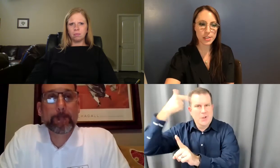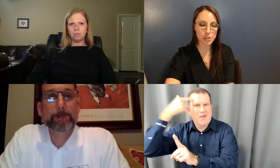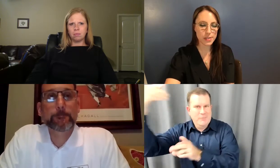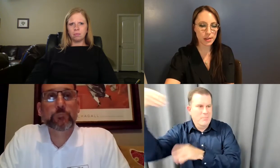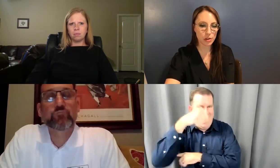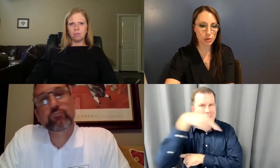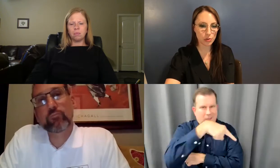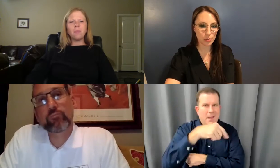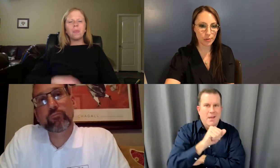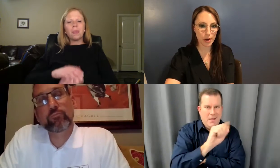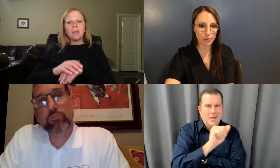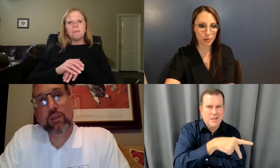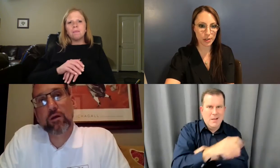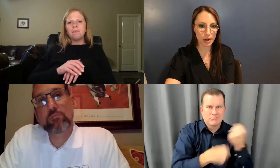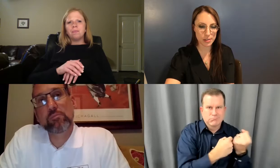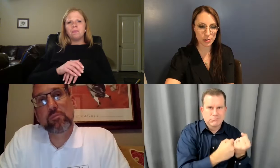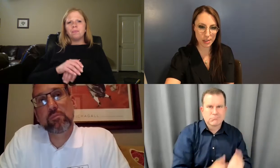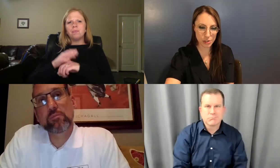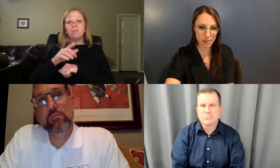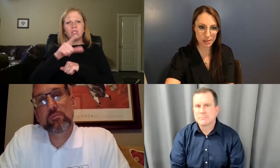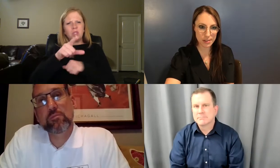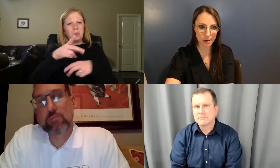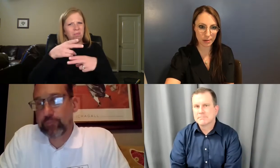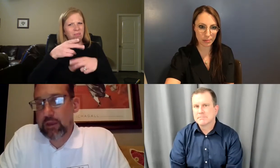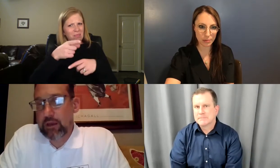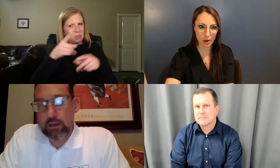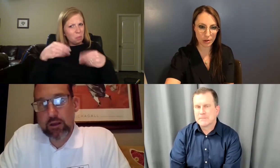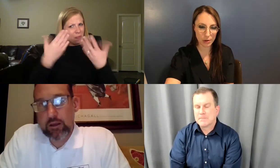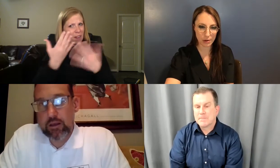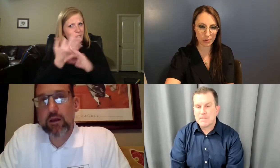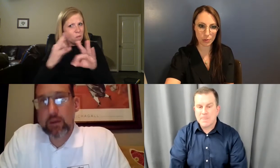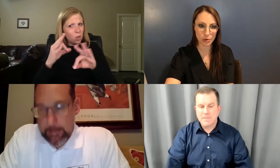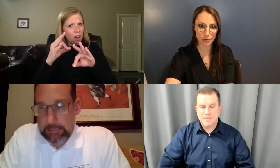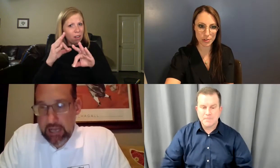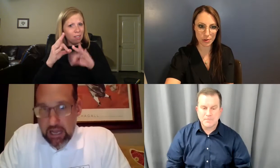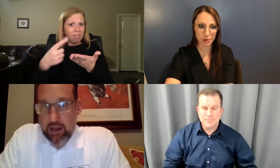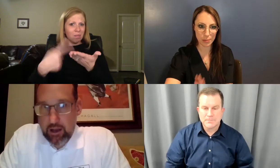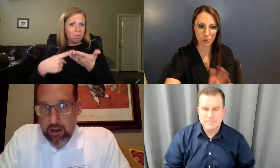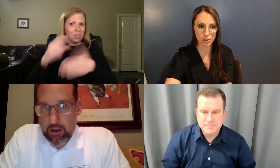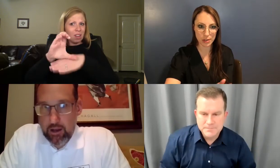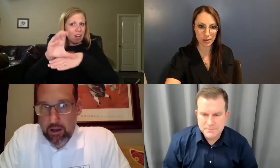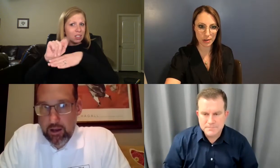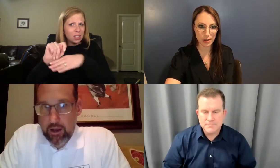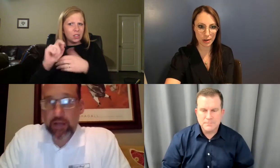And did you say that you provide free consultations? How do you handle that when you're first approaching?